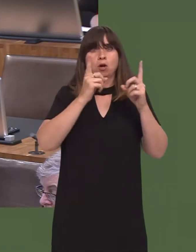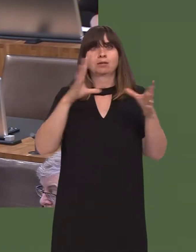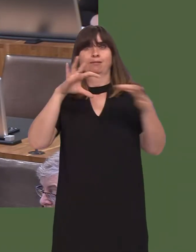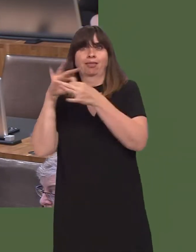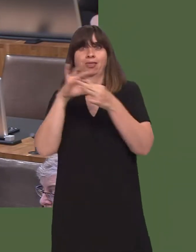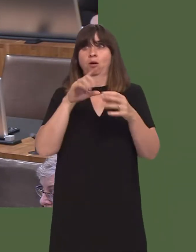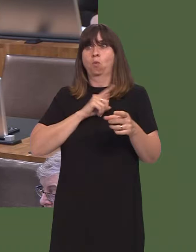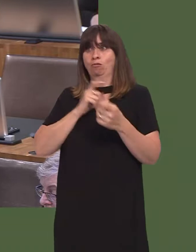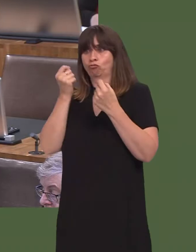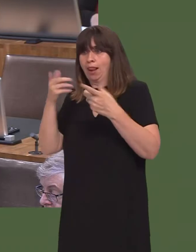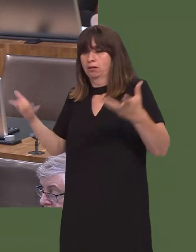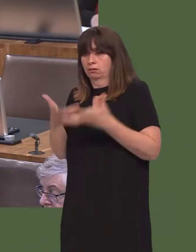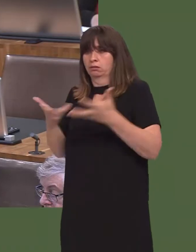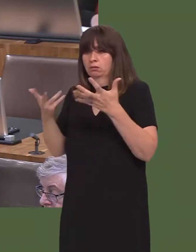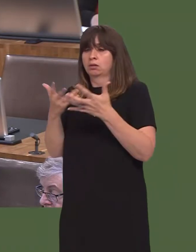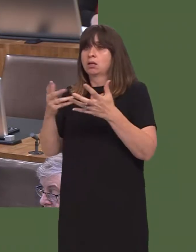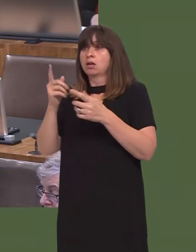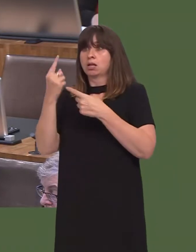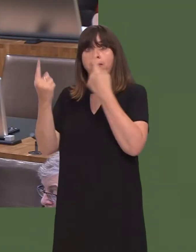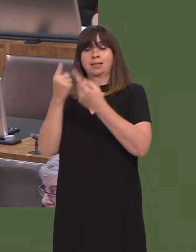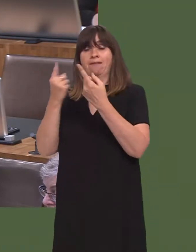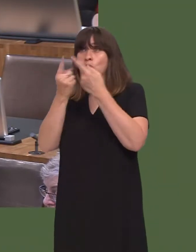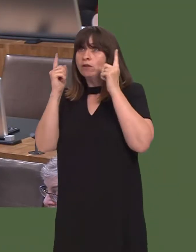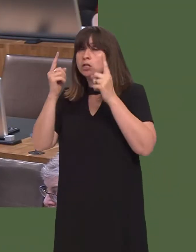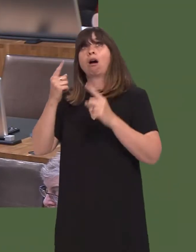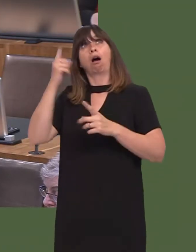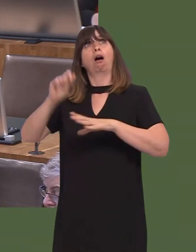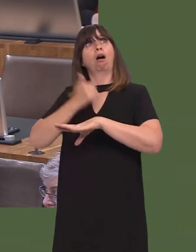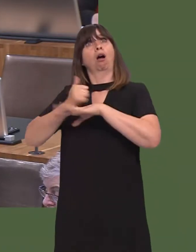see themselves as an economic driver to create start-up businesses. Thatís something that